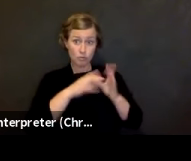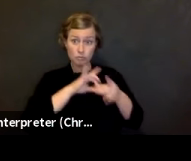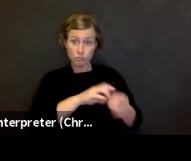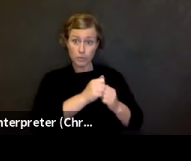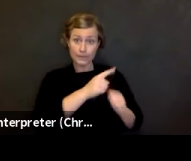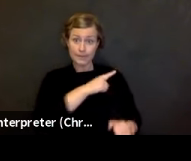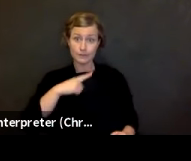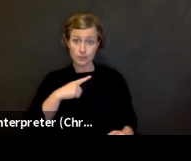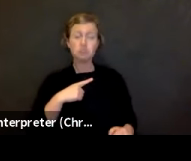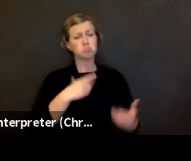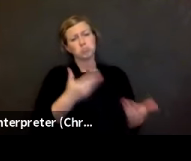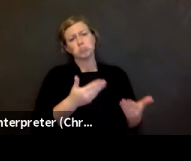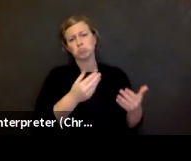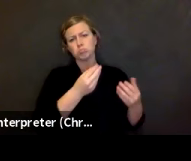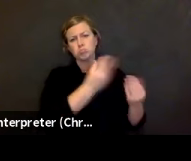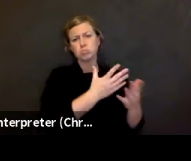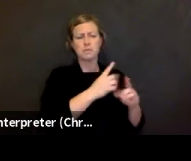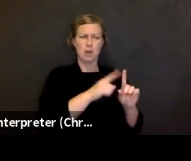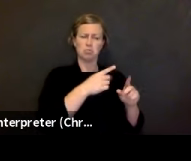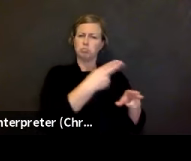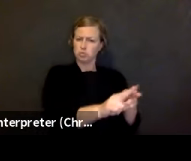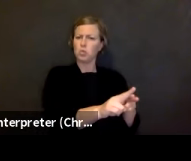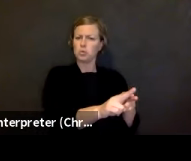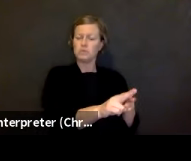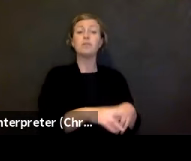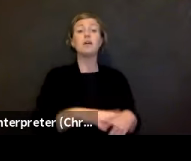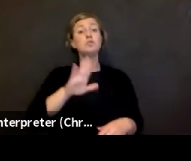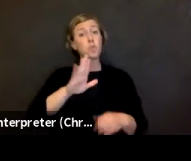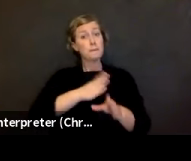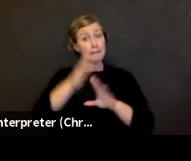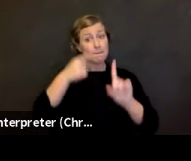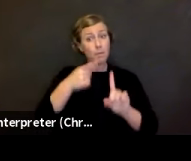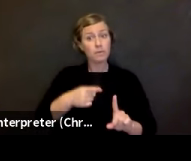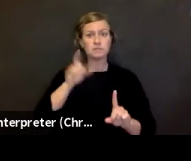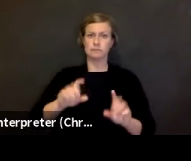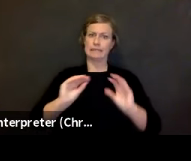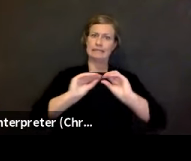to the legislators, like if you're a constituent and what organization you're there